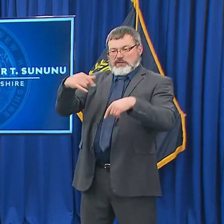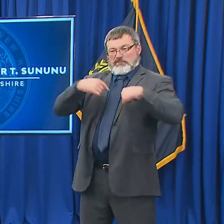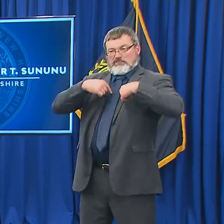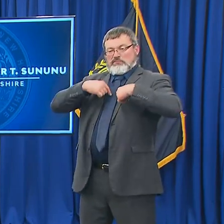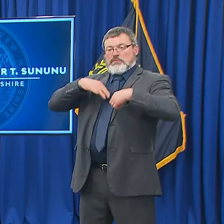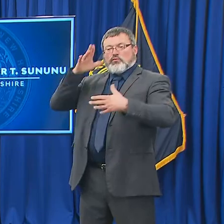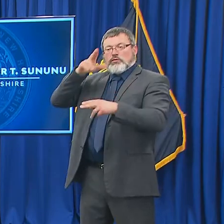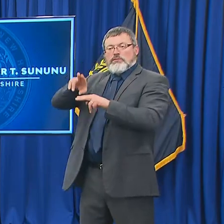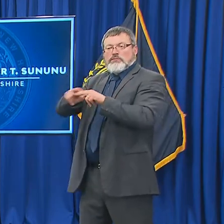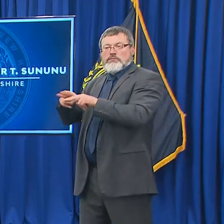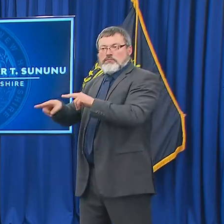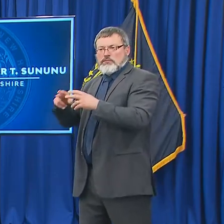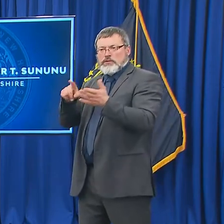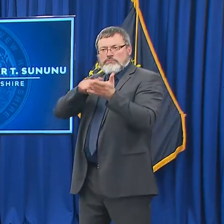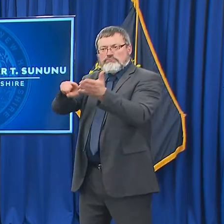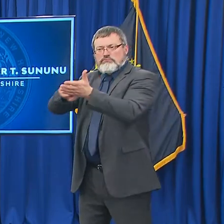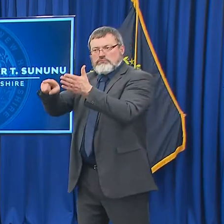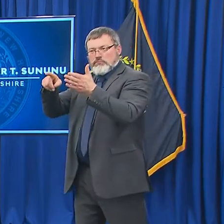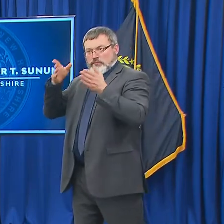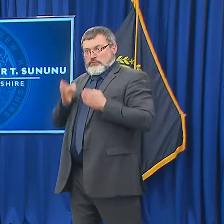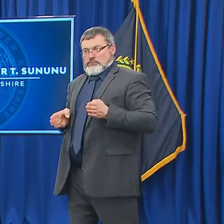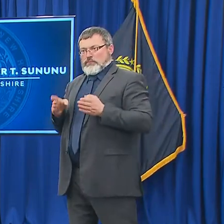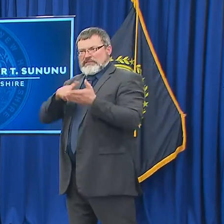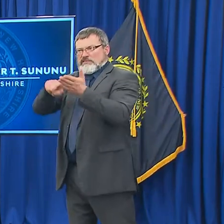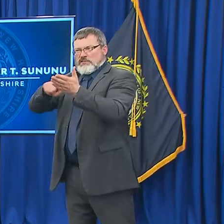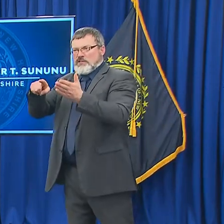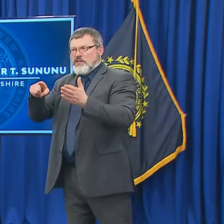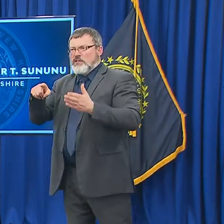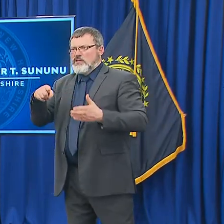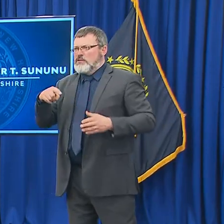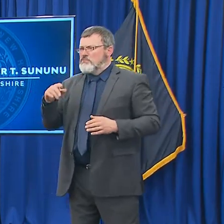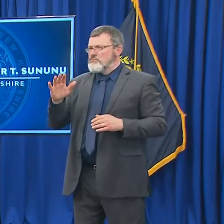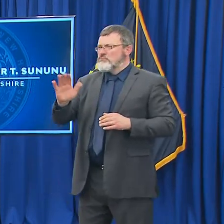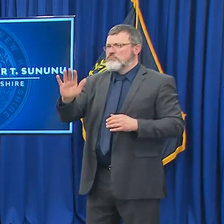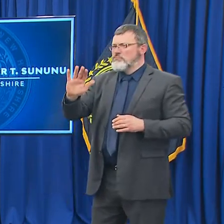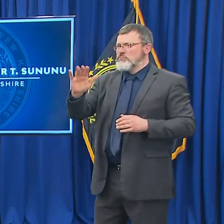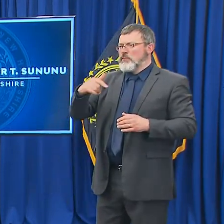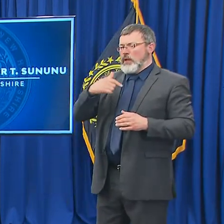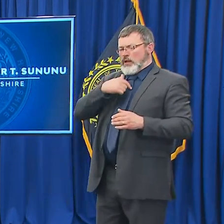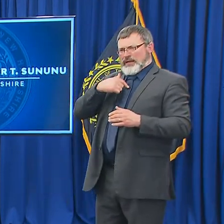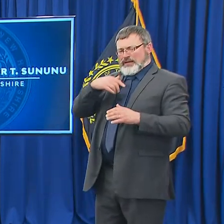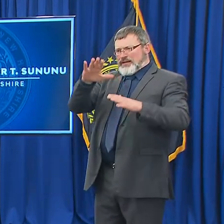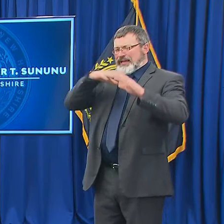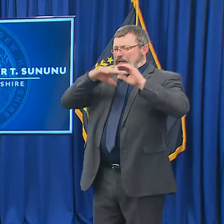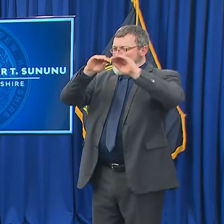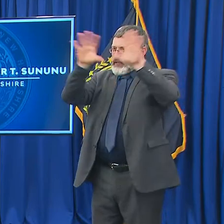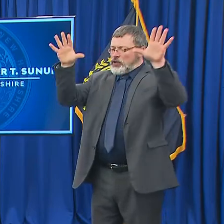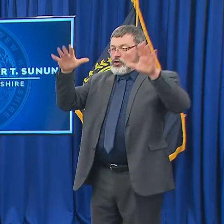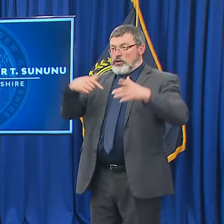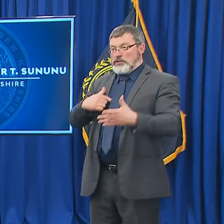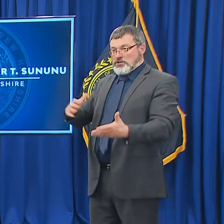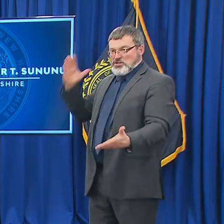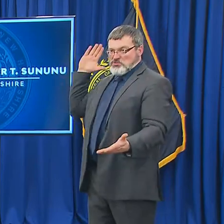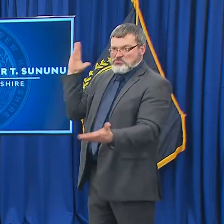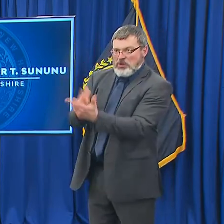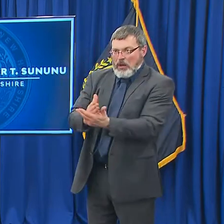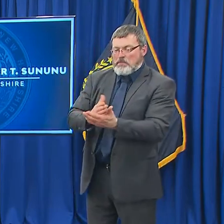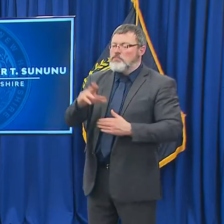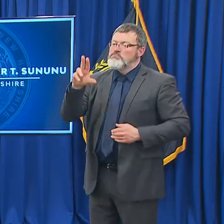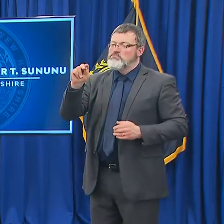are doing a lot more of their own contact tracing because you're likely to pick the phone from someone from your school or whatever it might be if your child was in a situation that